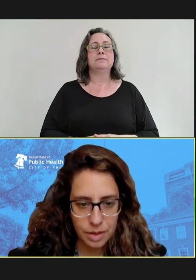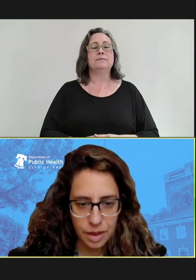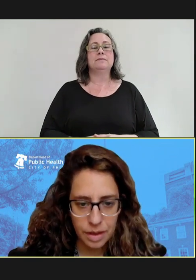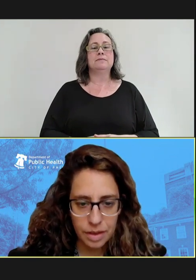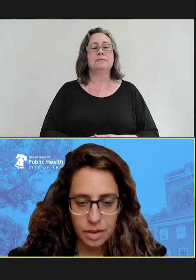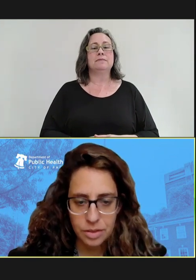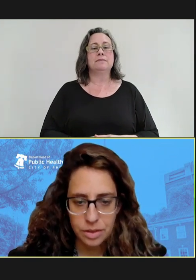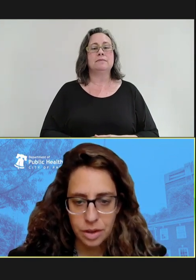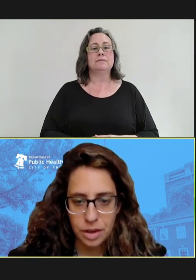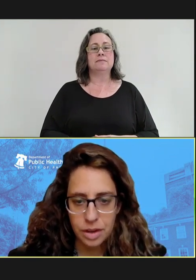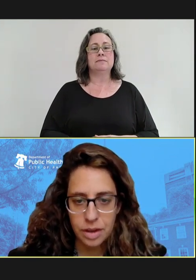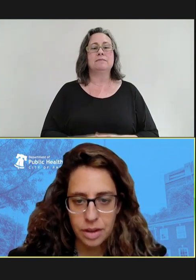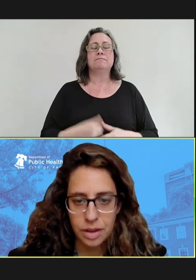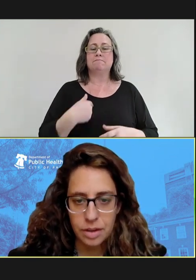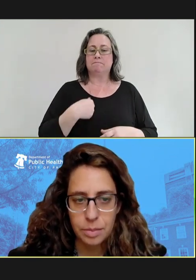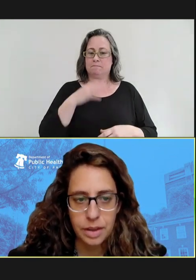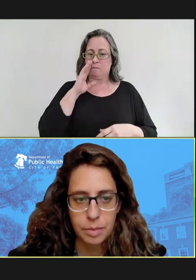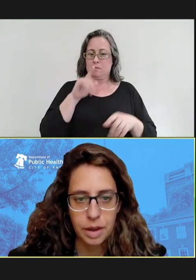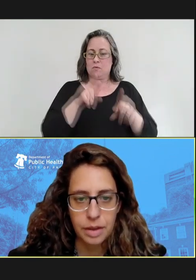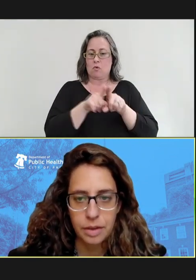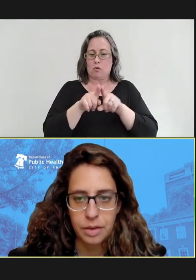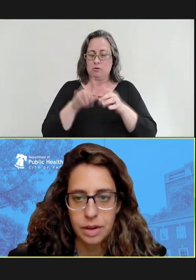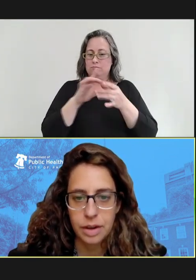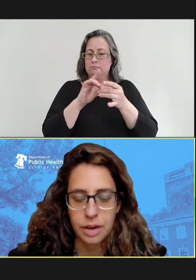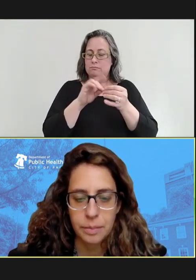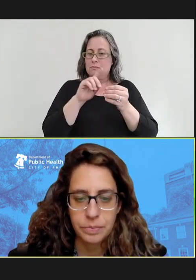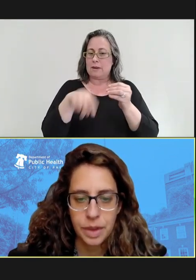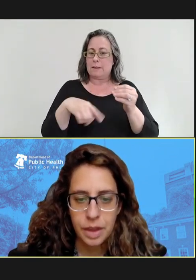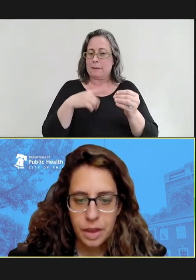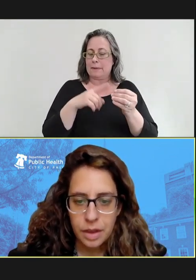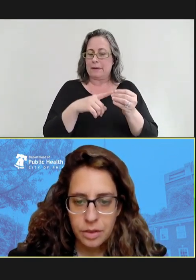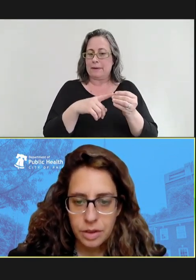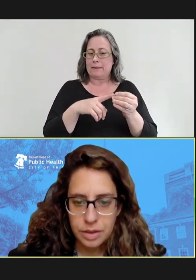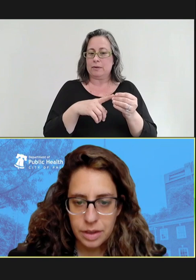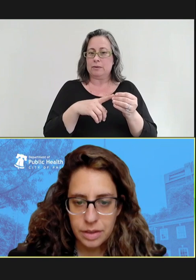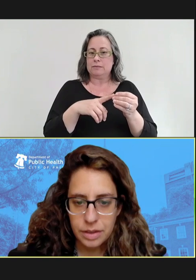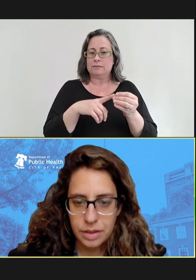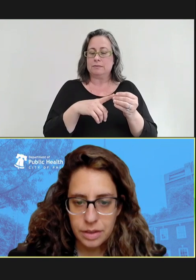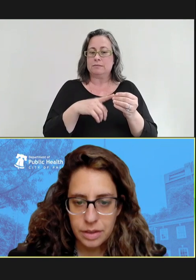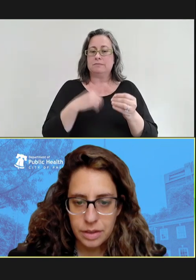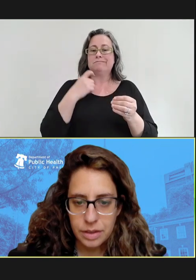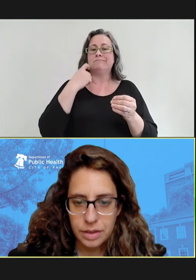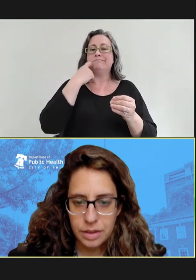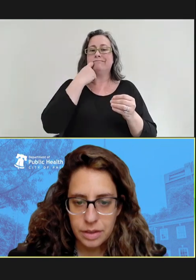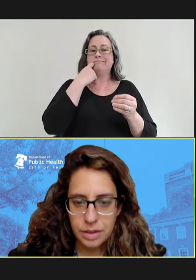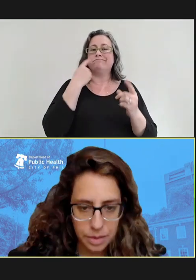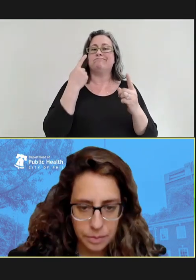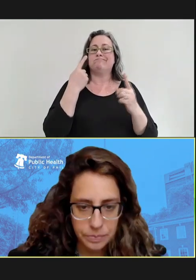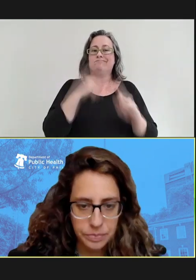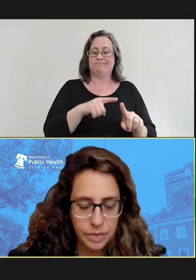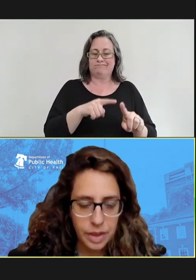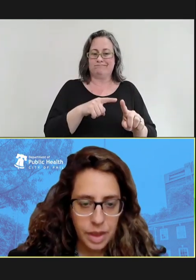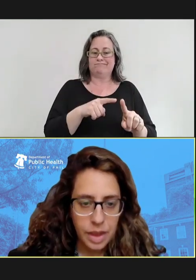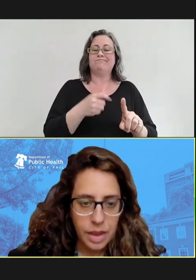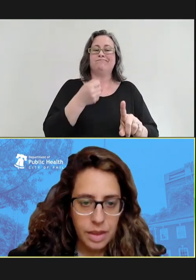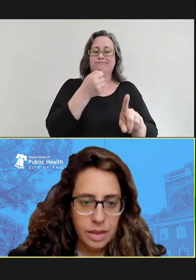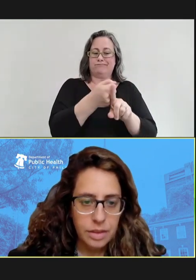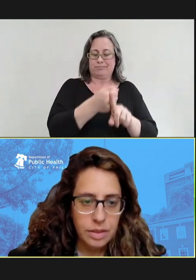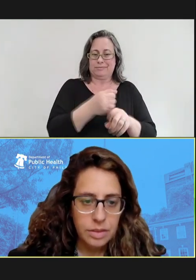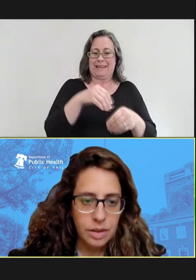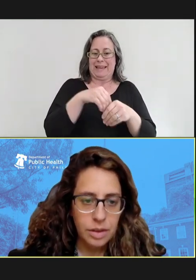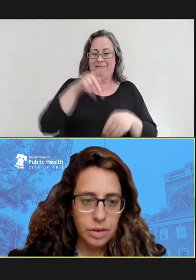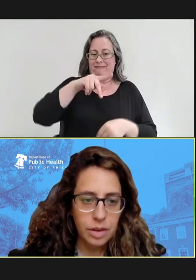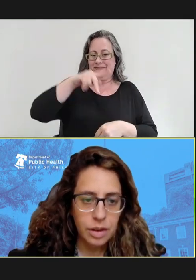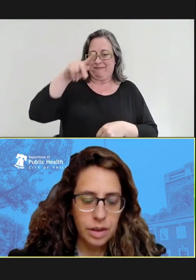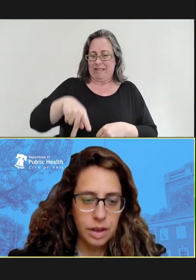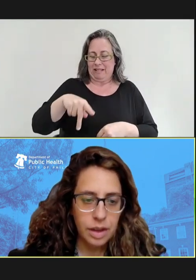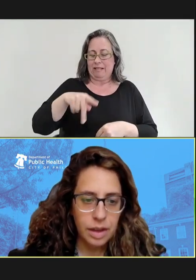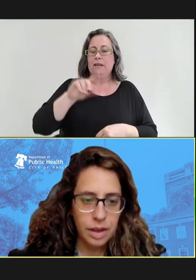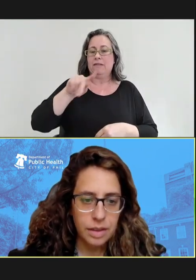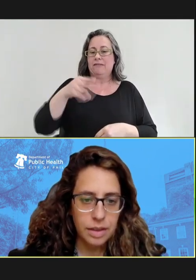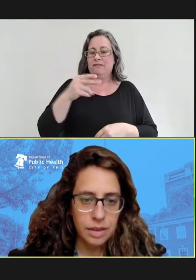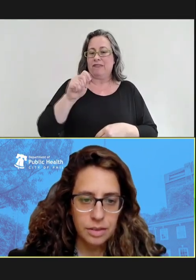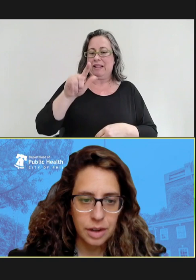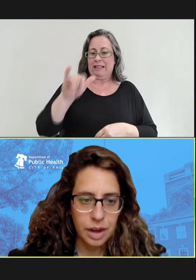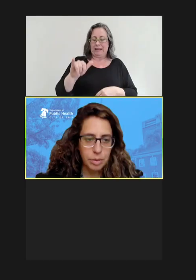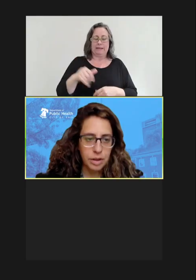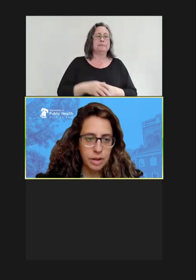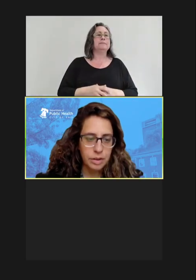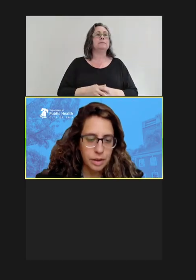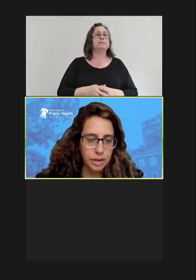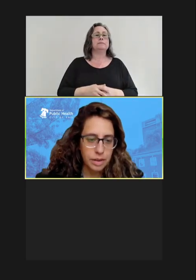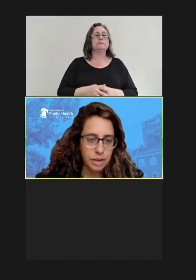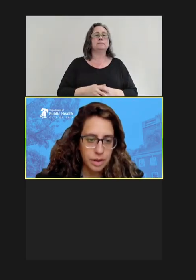I'll also talk a bit about our recent cluster in Philadelphia. So, here's our epi curve. And you